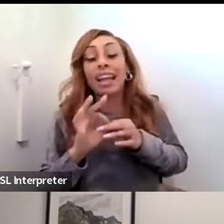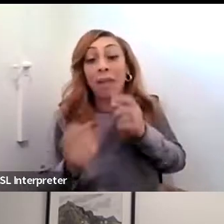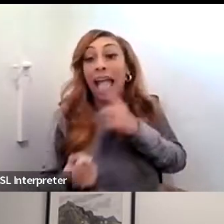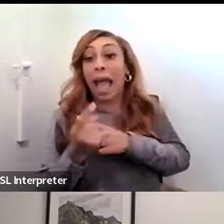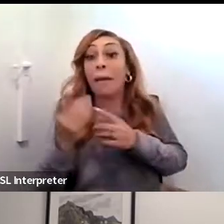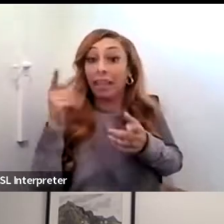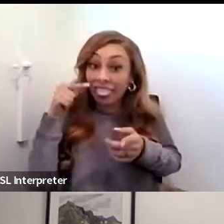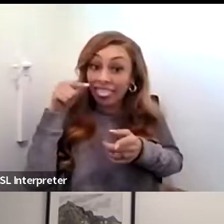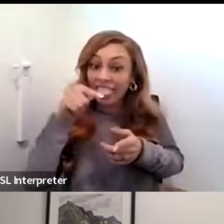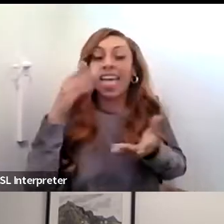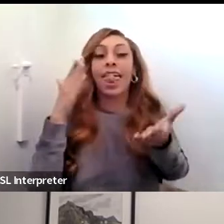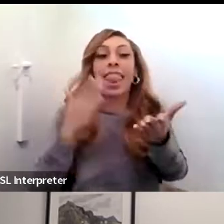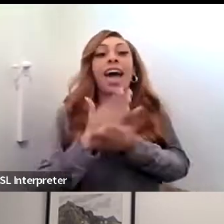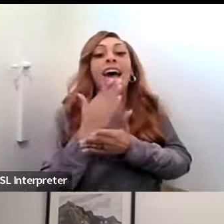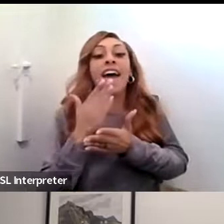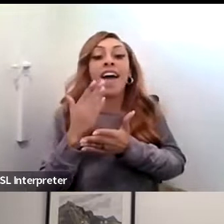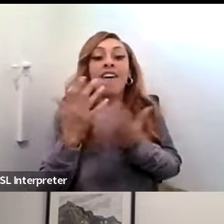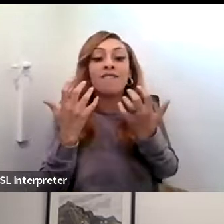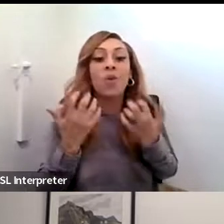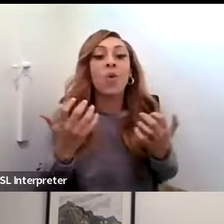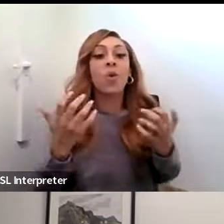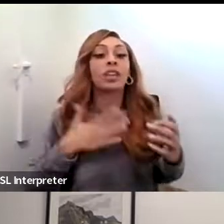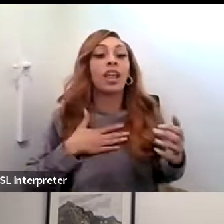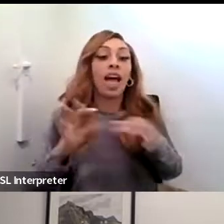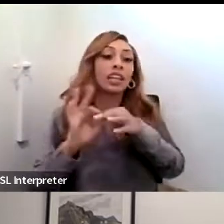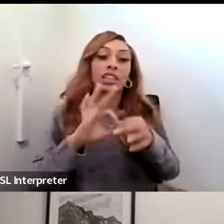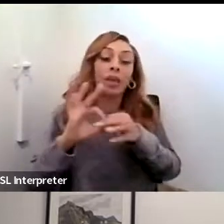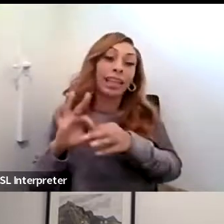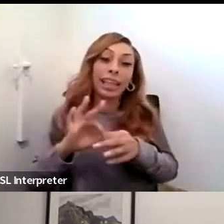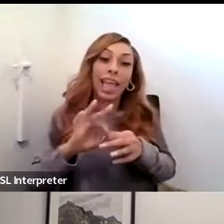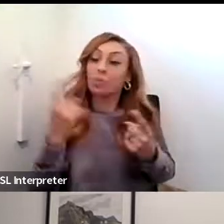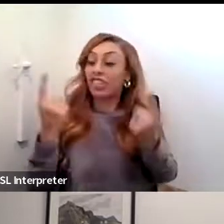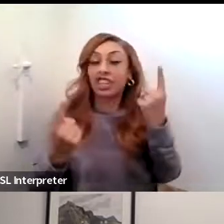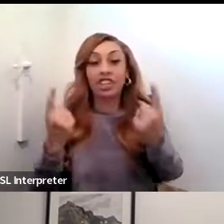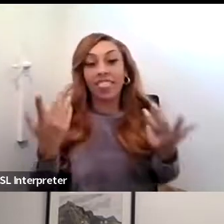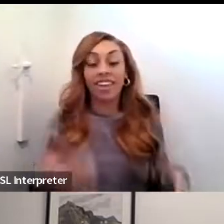Audiences like to engage with a work, and with each other,